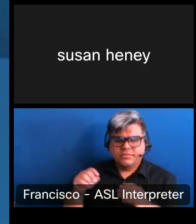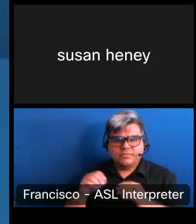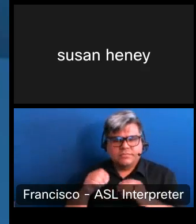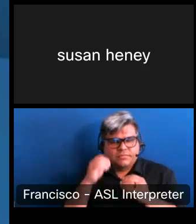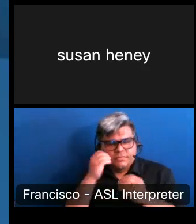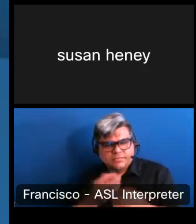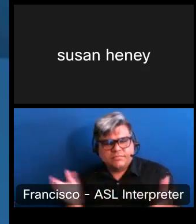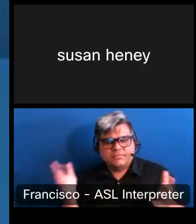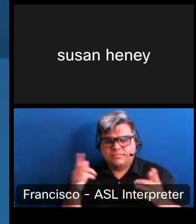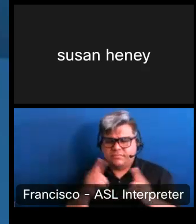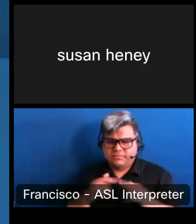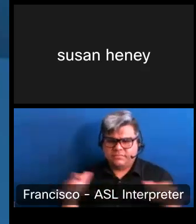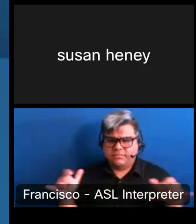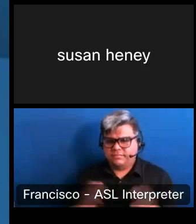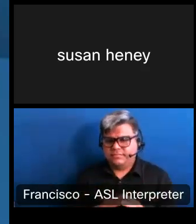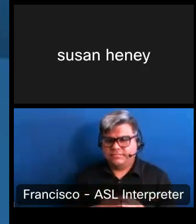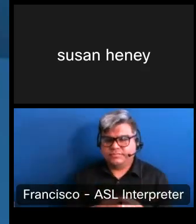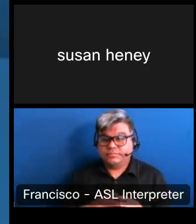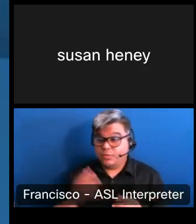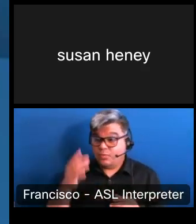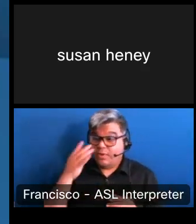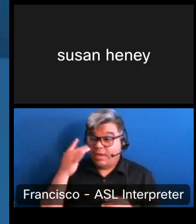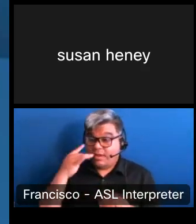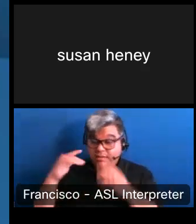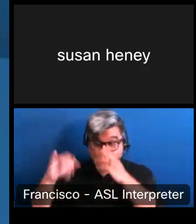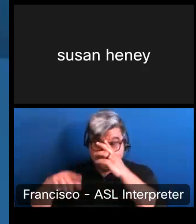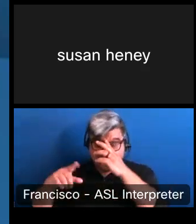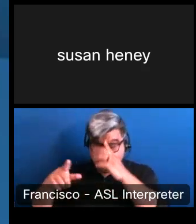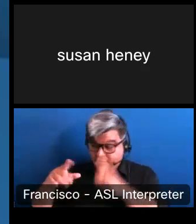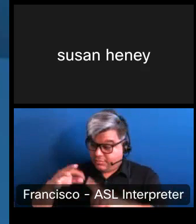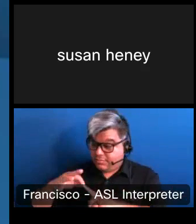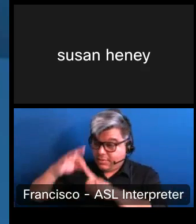Once again, what makes the Census Survey Explorer unique is that it is a reference for all of our